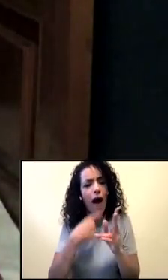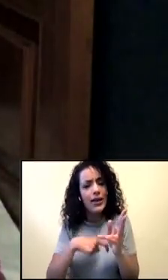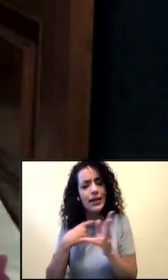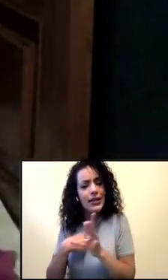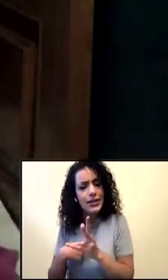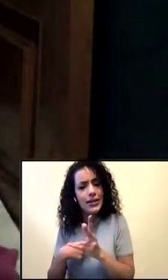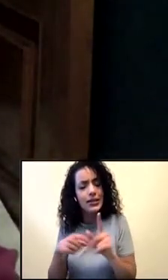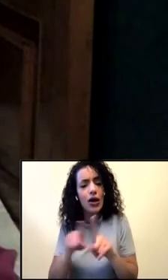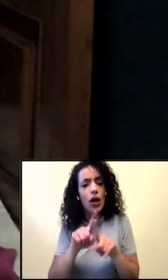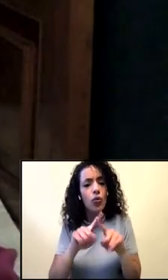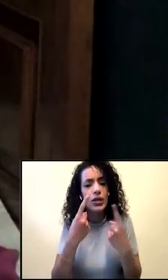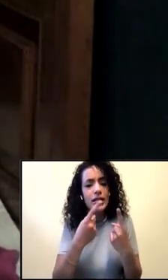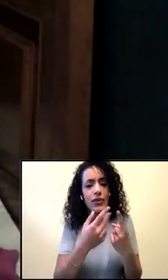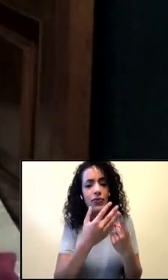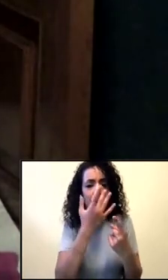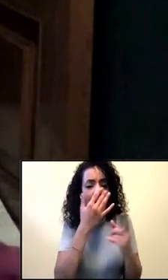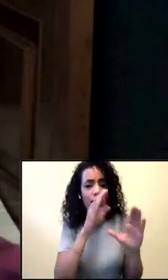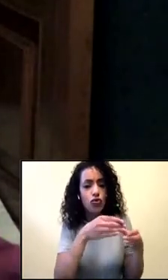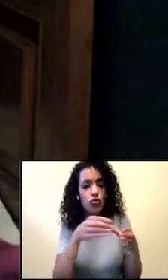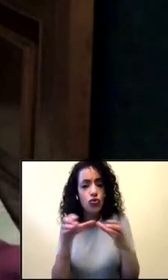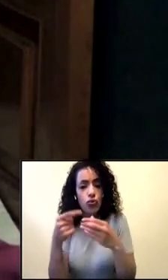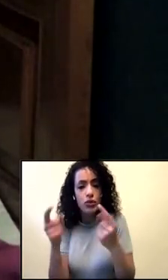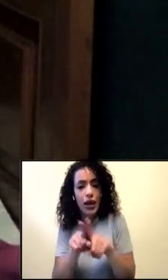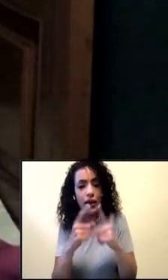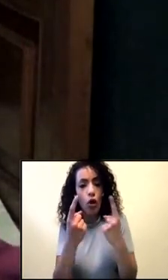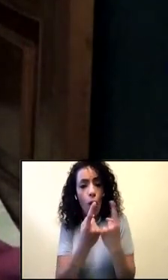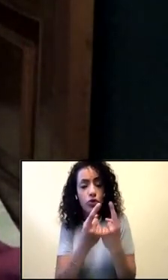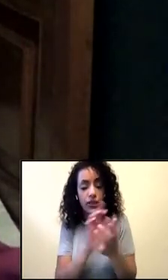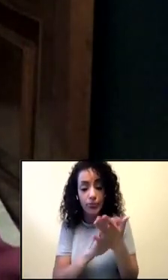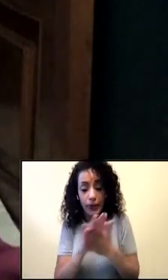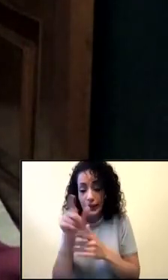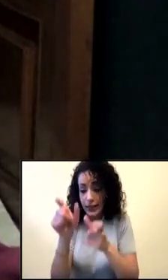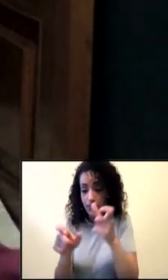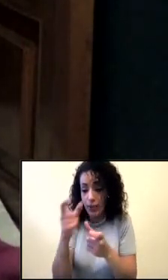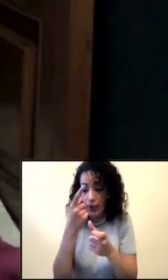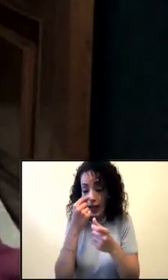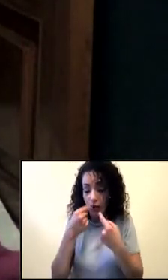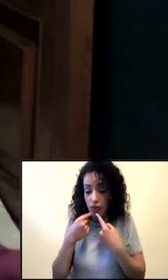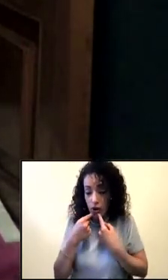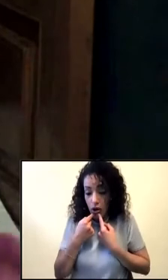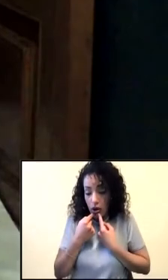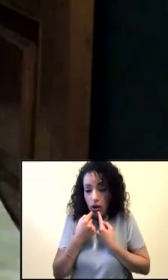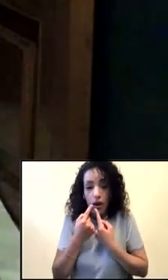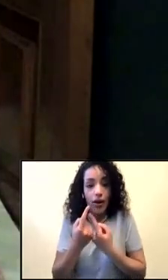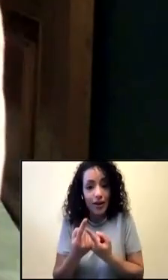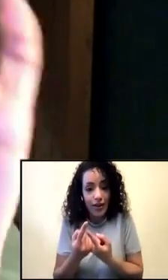like an object may get them to open up about it, and so for instance I would say, somebody got this